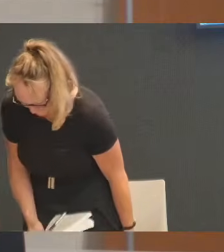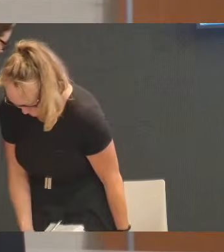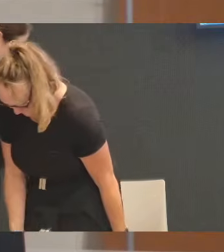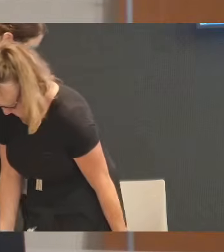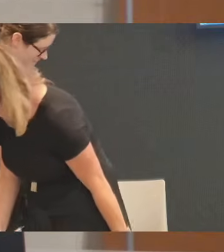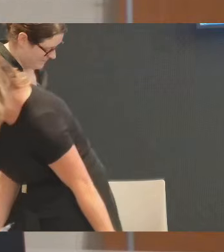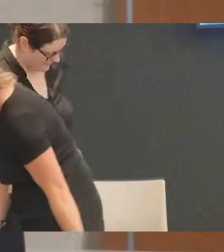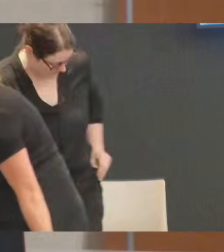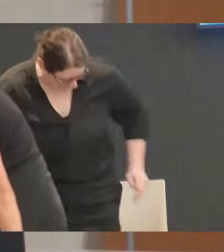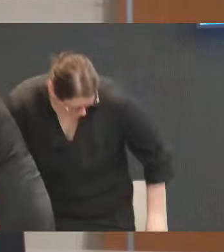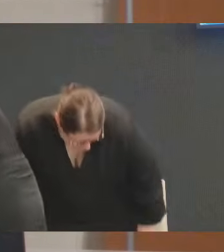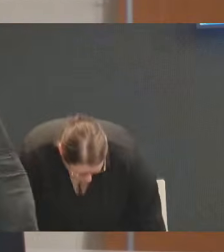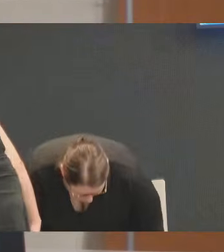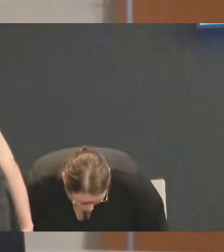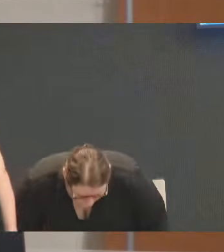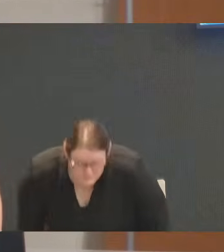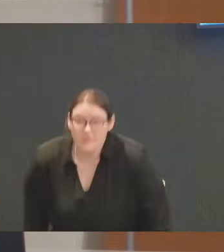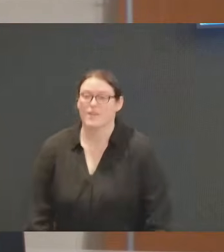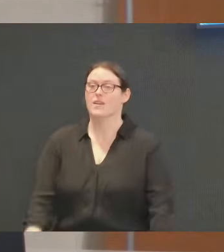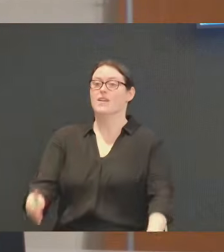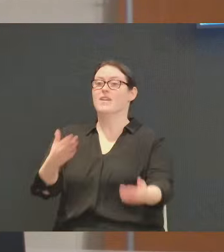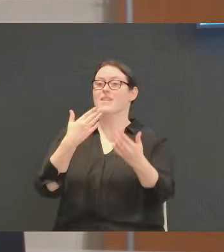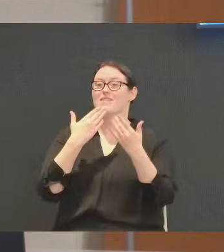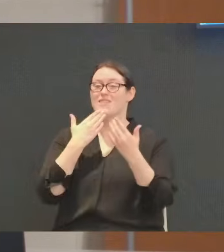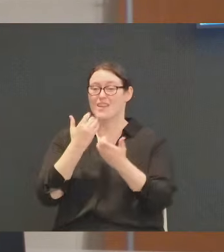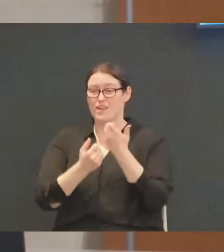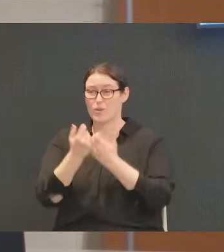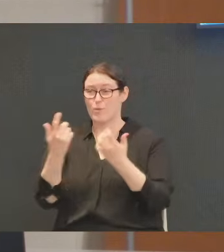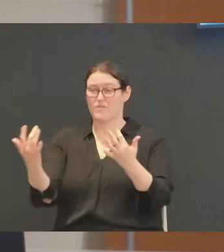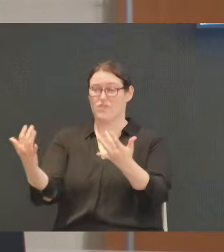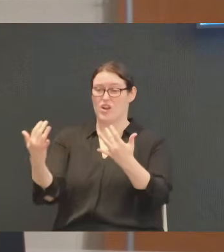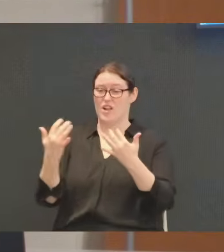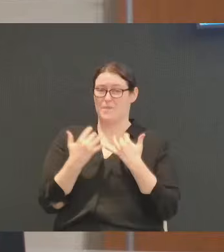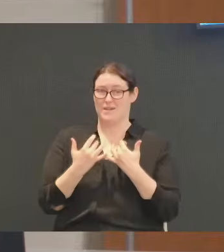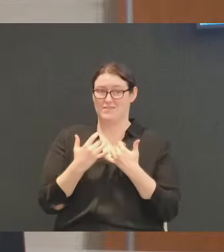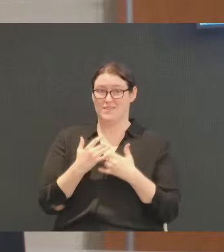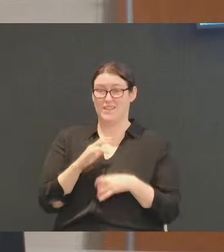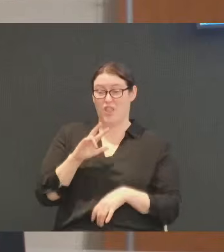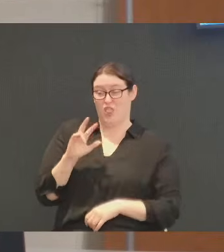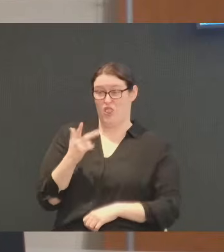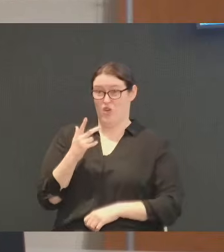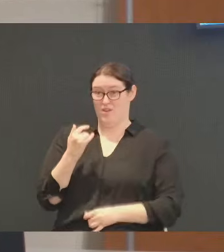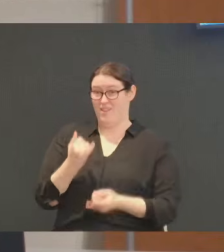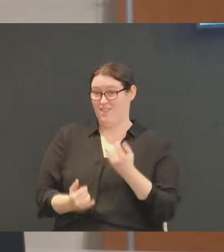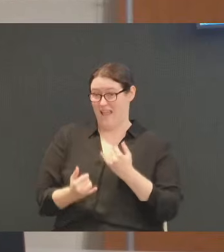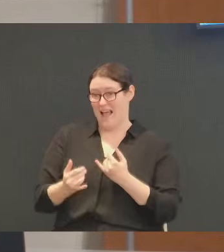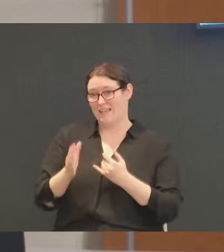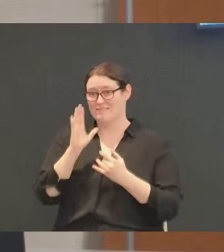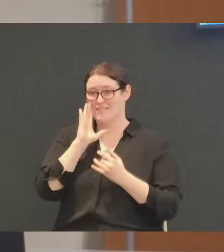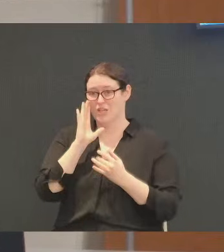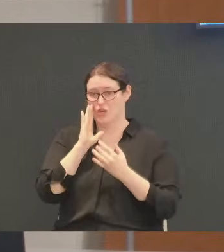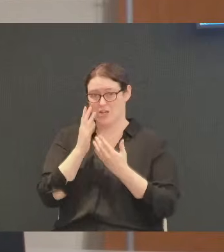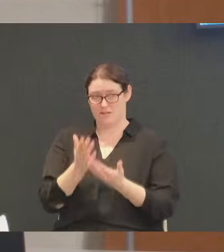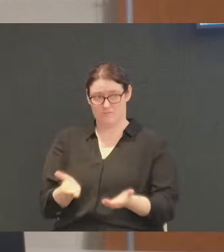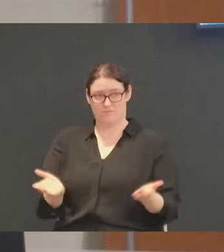had three hearings. This is the last of the three. And so, uh, your participation in this process is